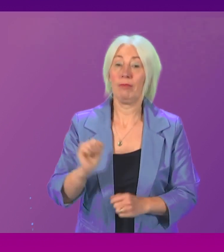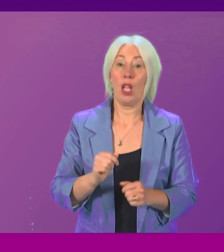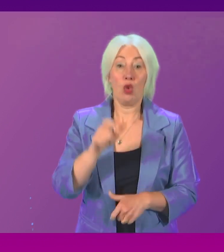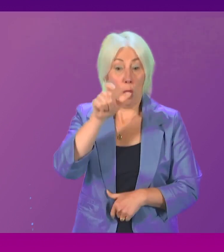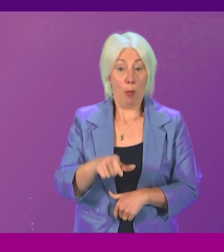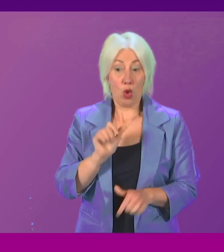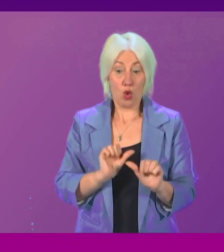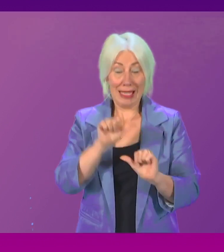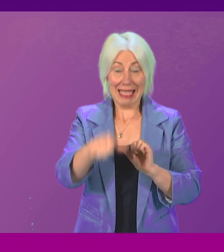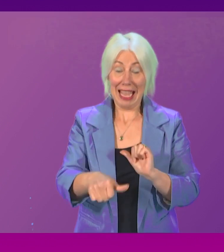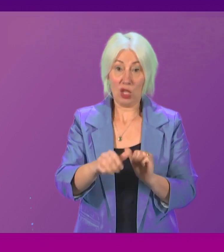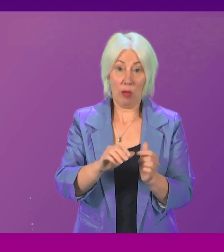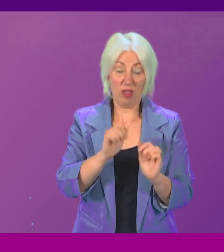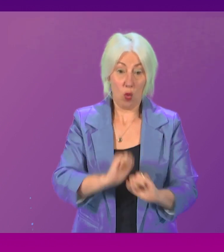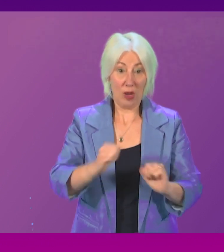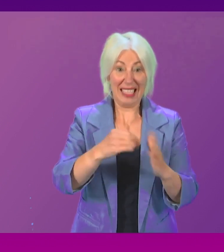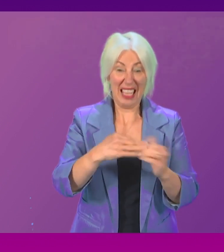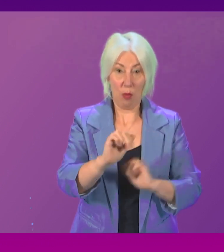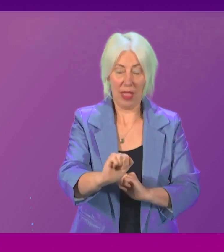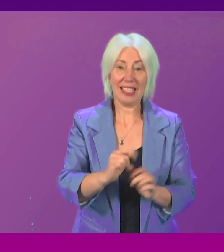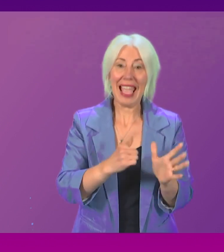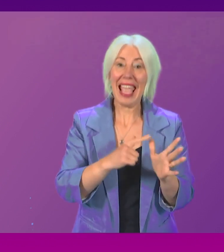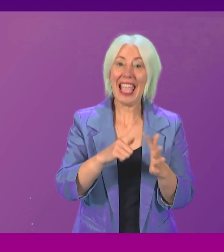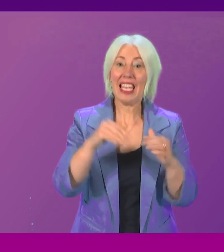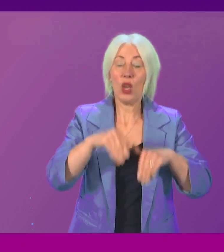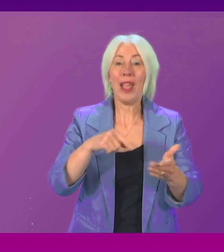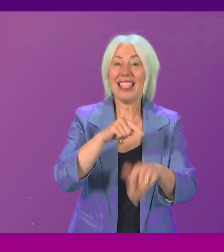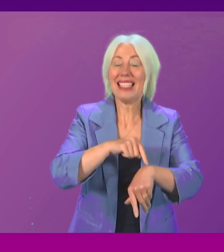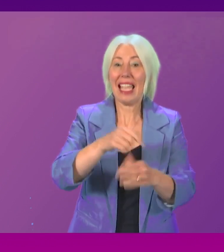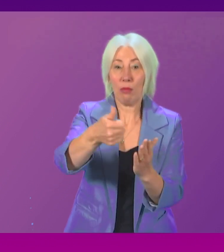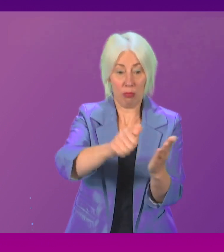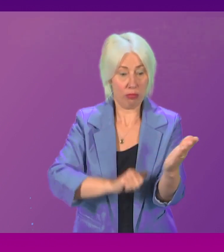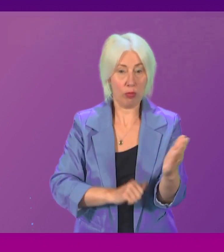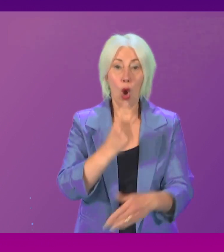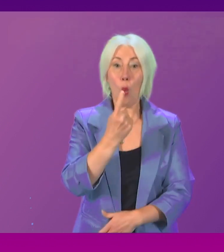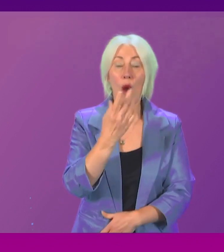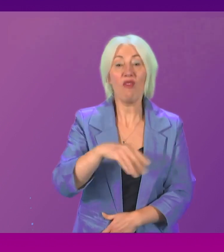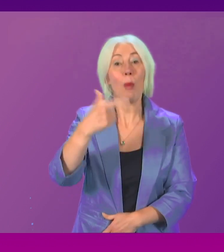sky-high in-tray: record A and E waiting times, with one in seven Scots on an NHS waiting